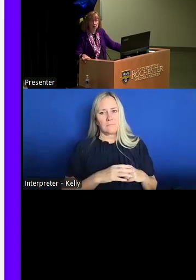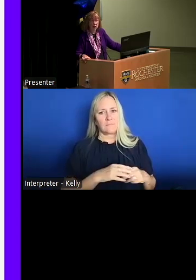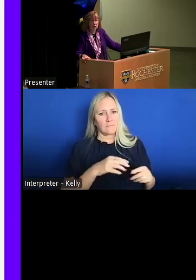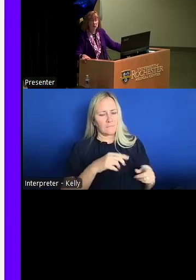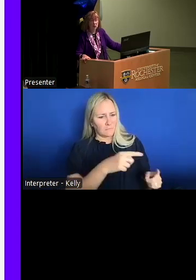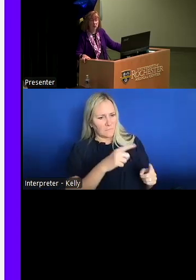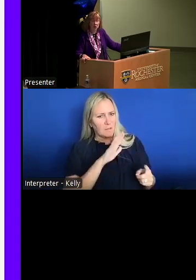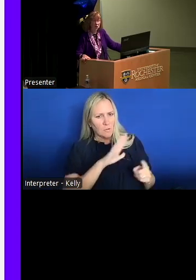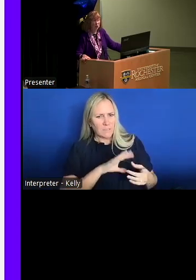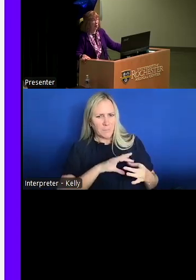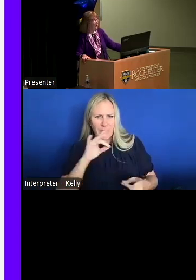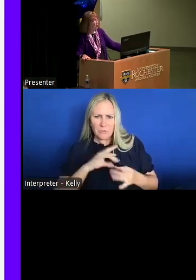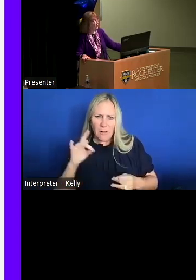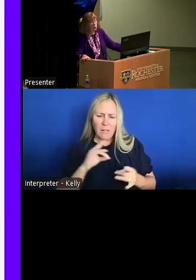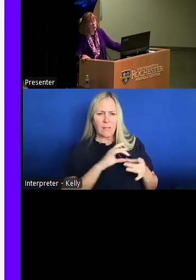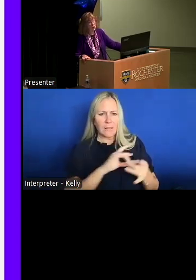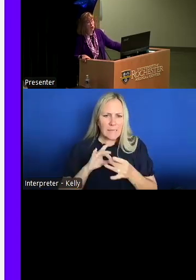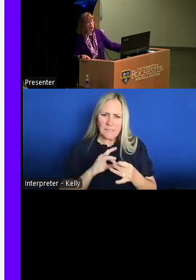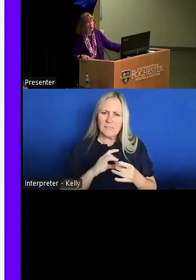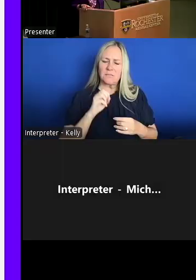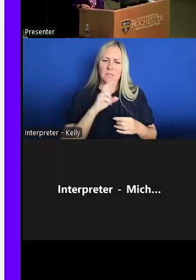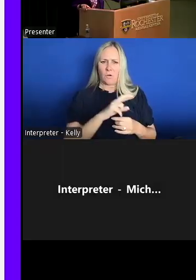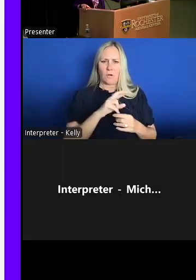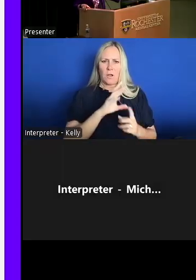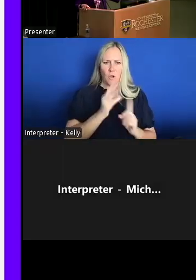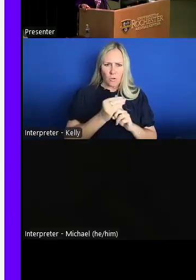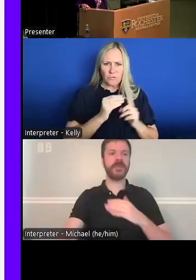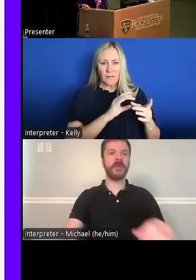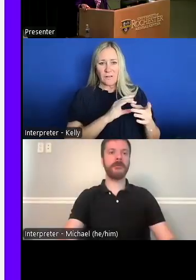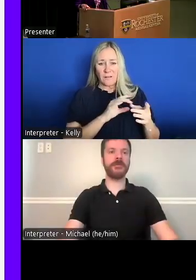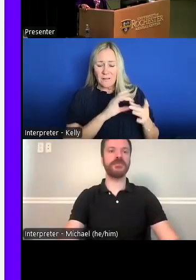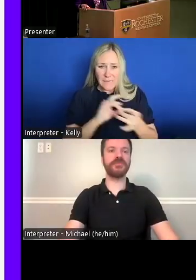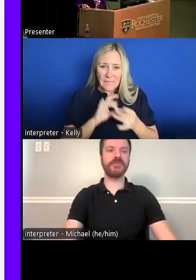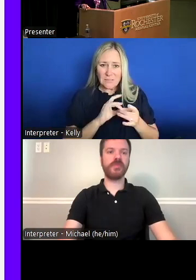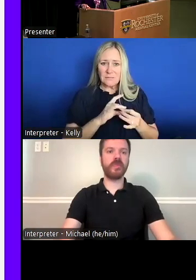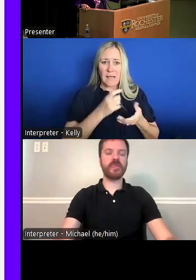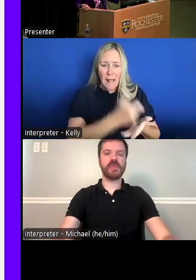connections or your cultural connections helpful to you and she said yes for me I go every day and